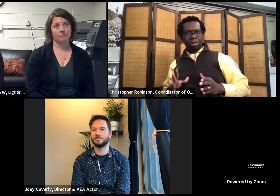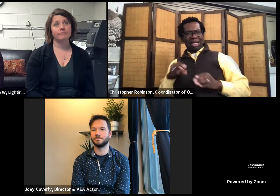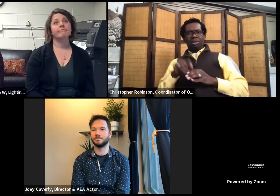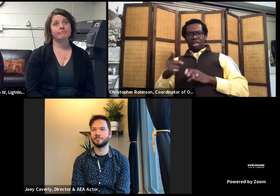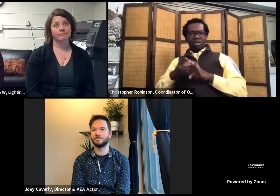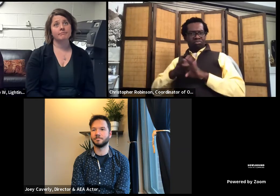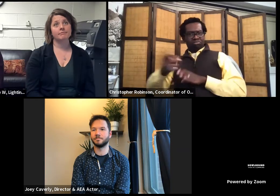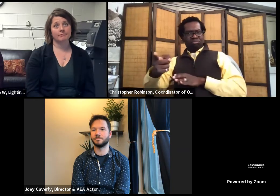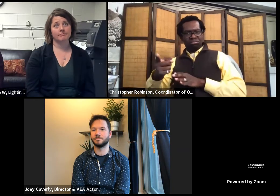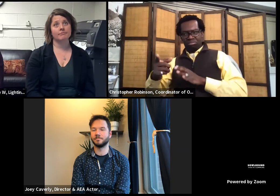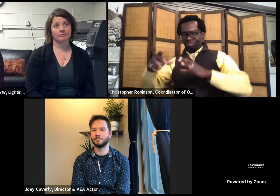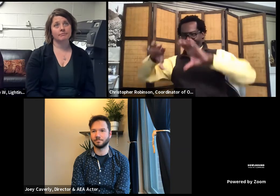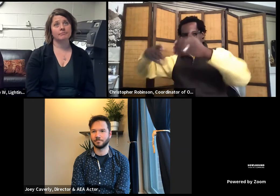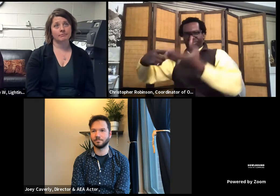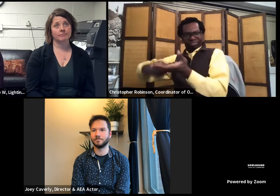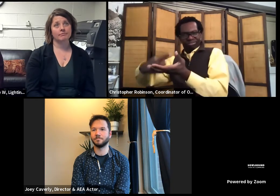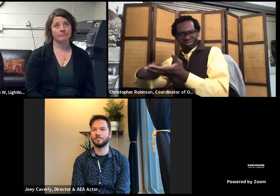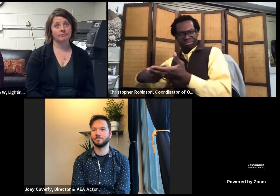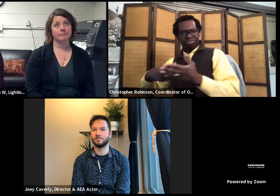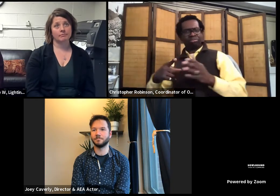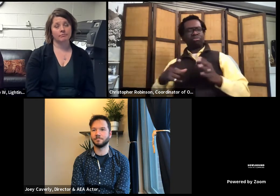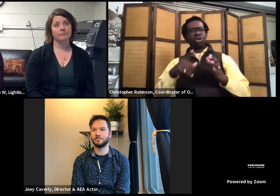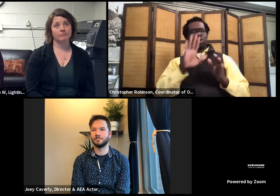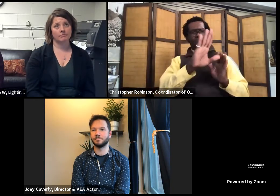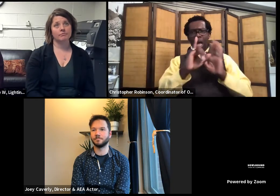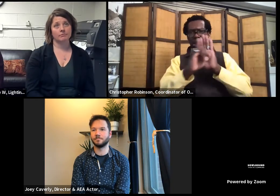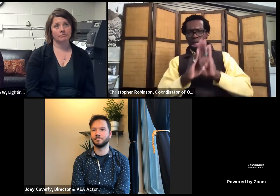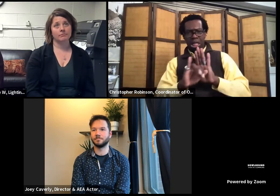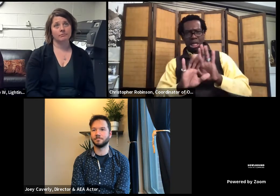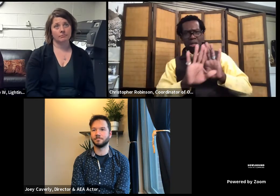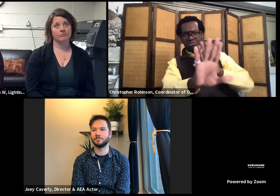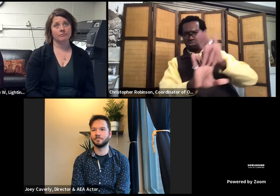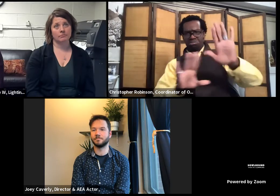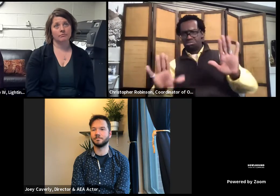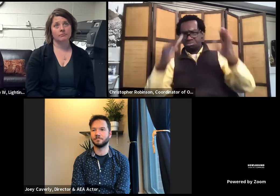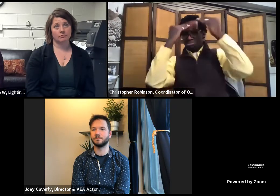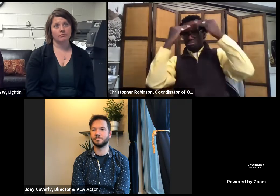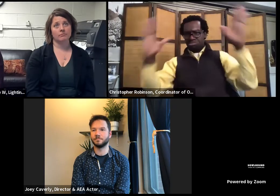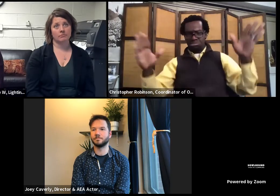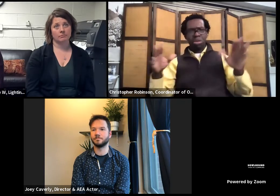you know, I'm one African-American in this field and having this discussion, your identities.